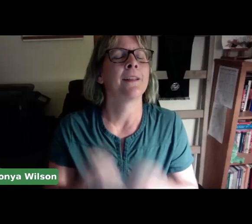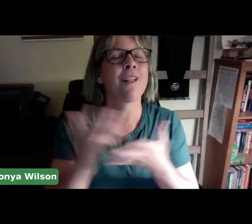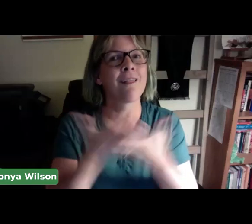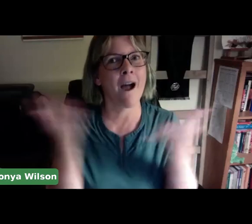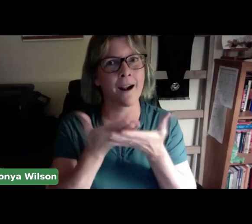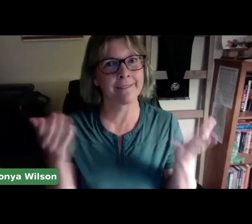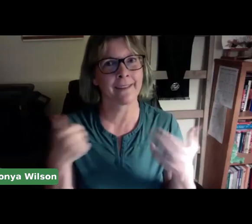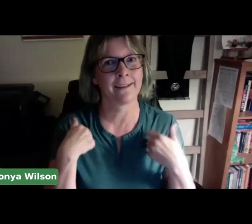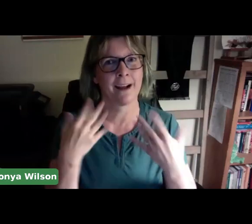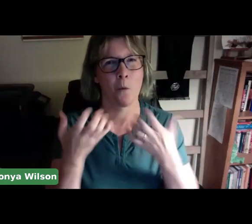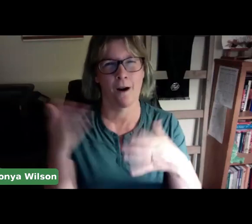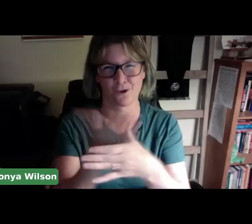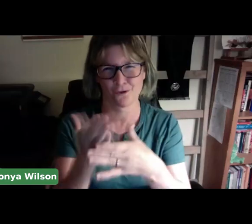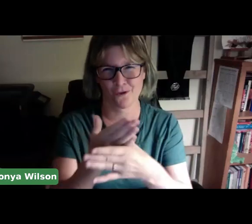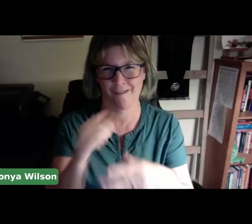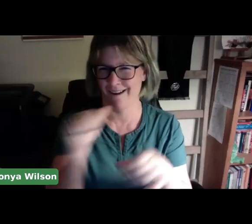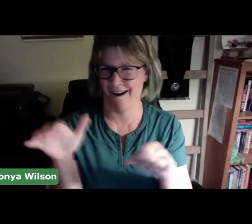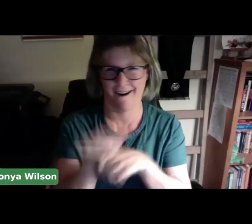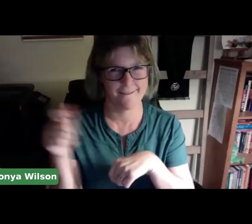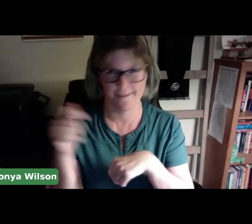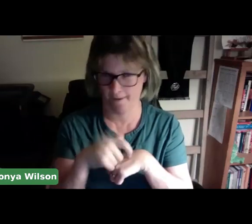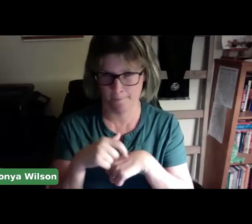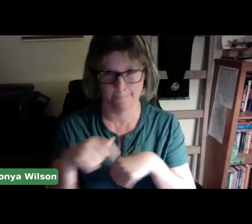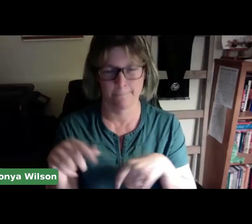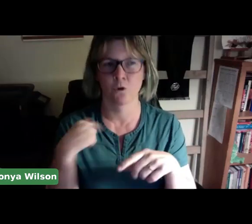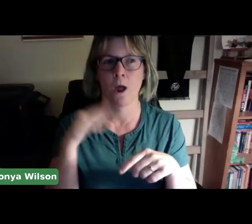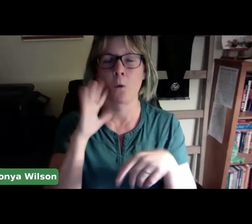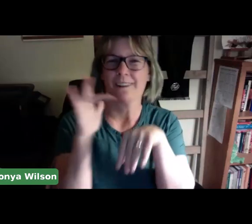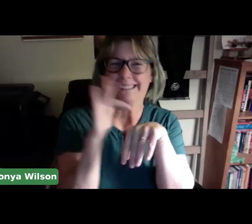And so I'll explain here a bit on that. There's so much that I want to share.